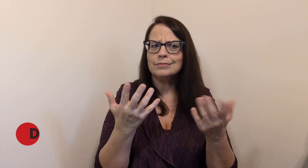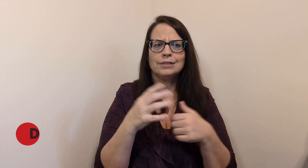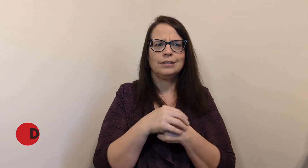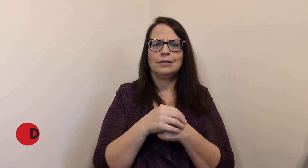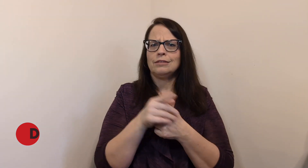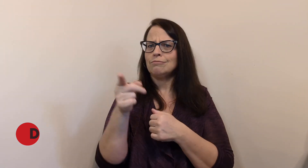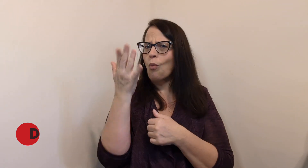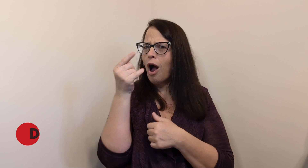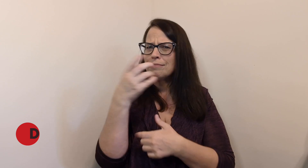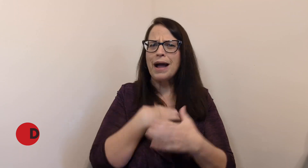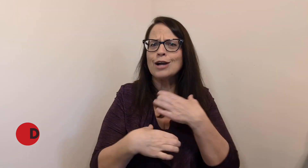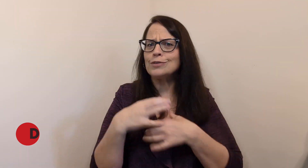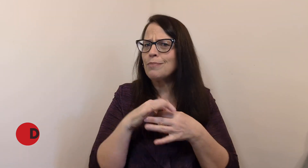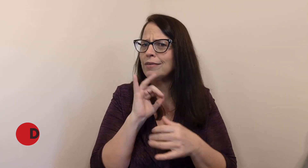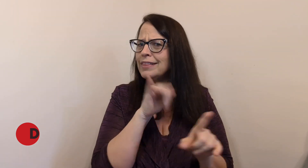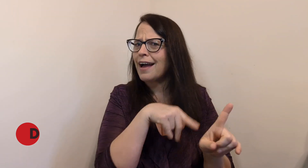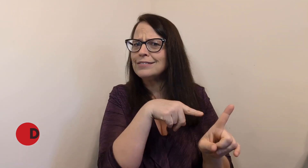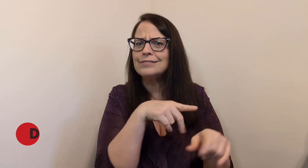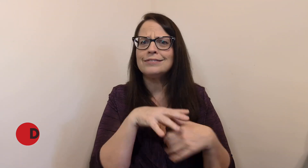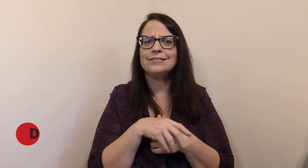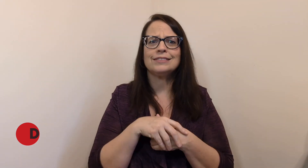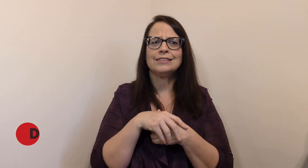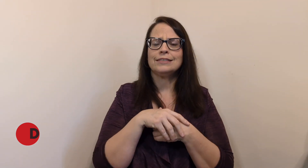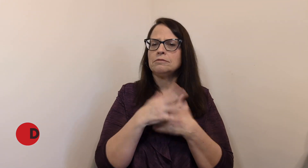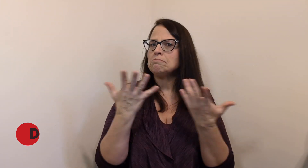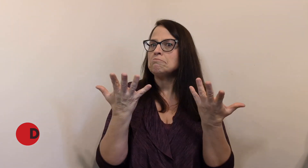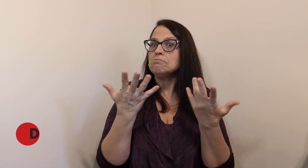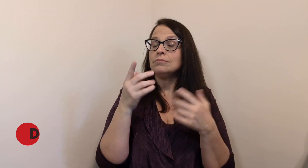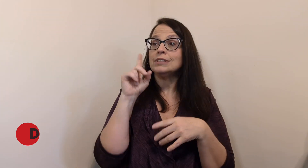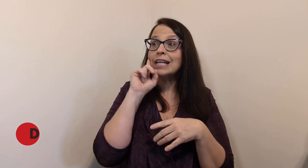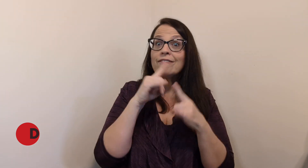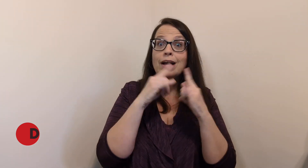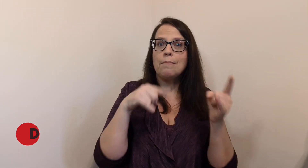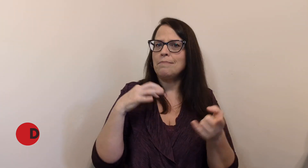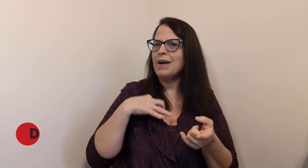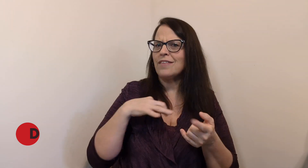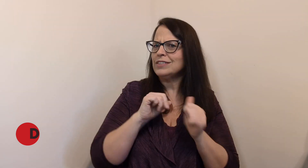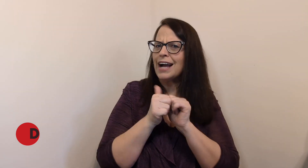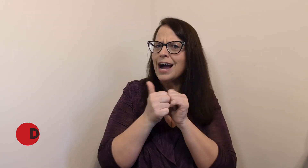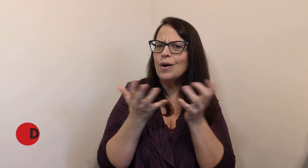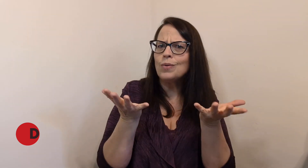Camp and why are you passionate about it? How does this Deaf Camp benefit?